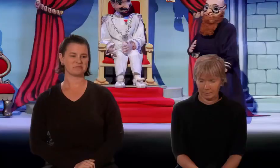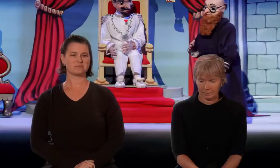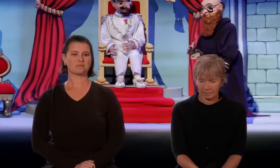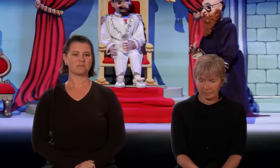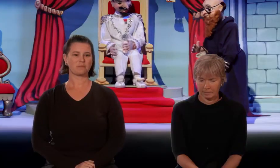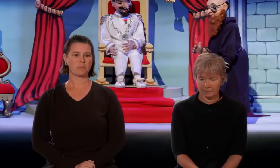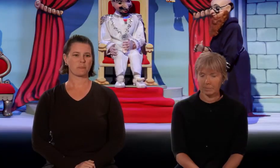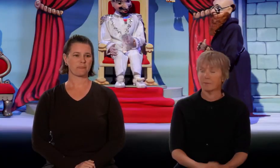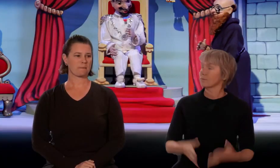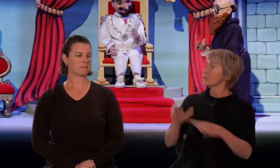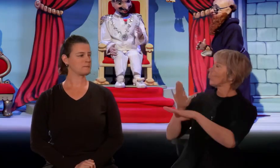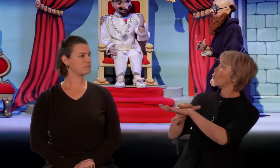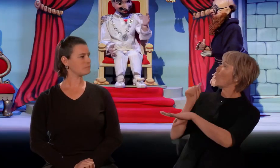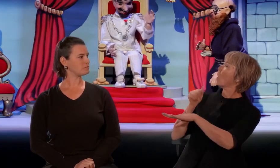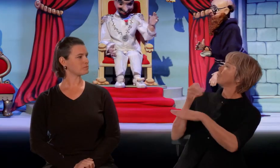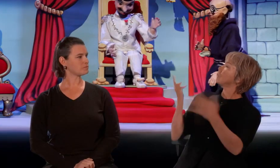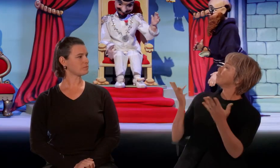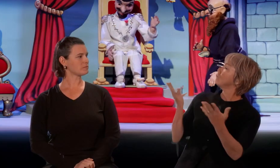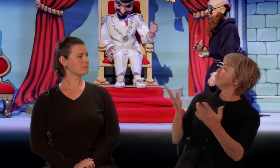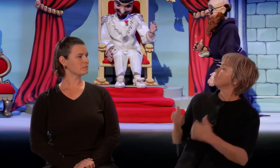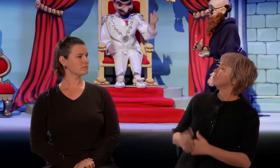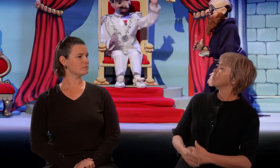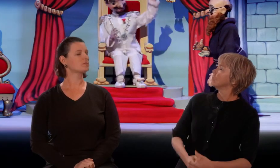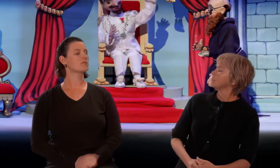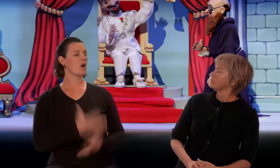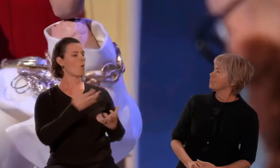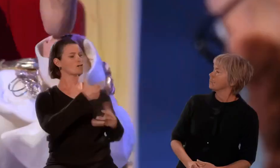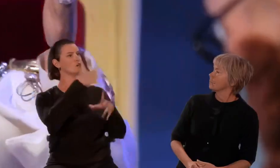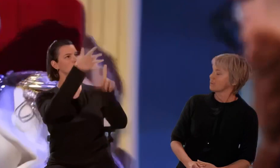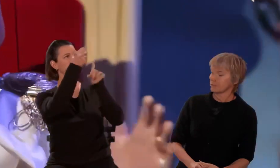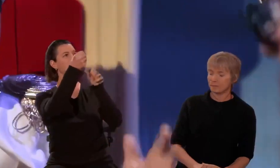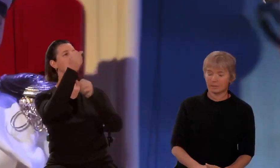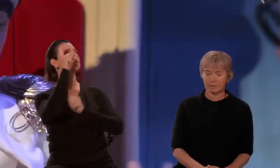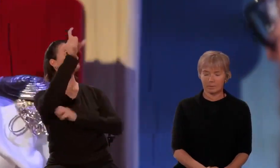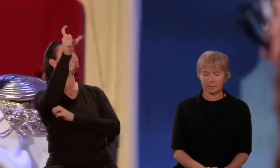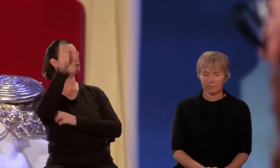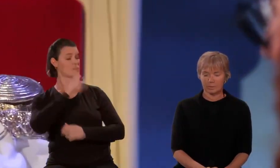[chamberlain] Yes, your majesty? [King] I want you to get the moon. The Princess Lenore wants the moon.